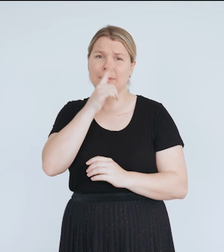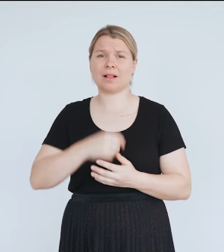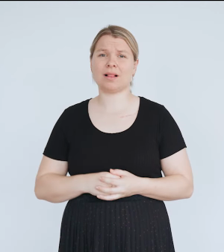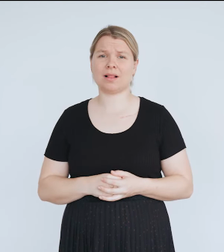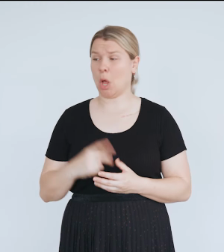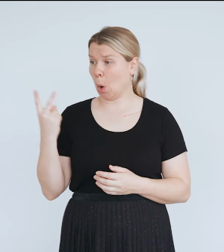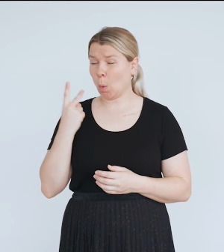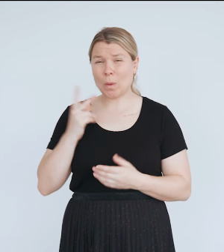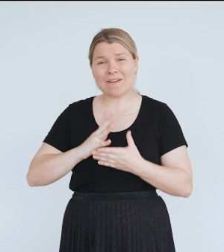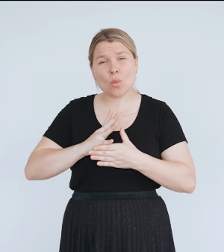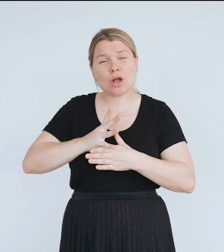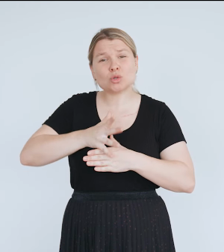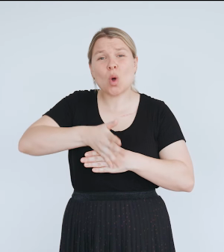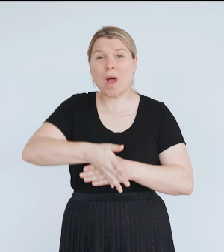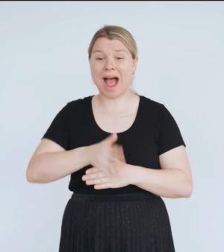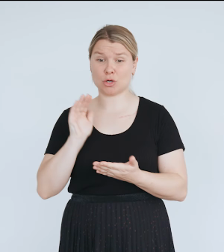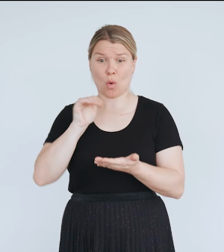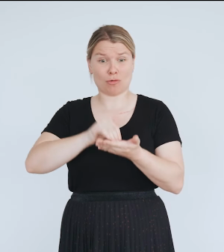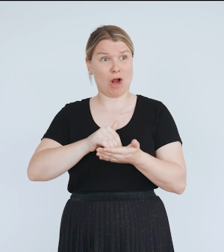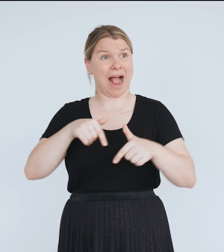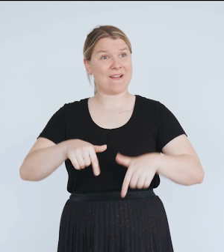Amanda and I've worked really hard to get to where we are,